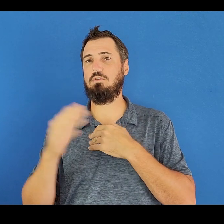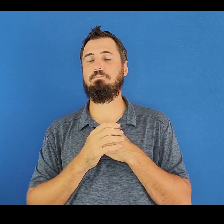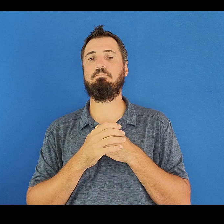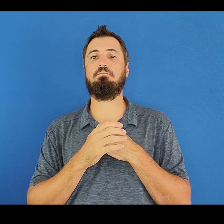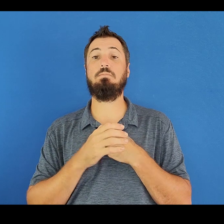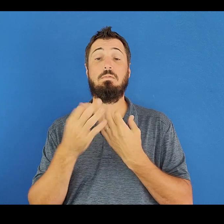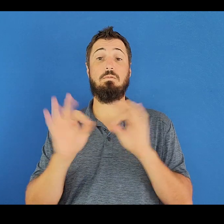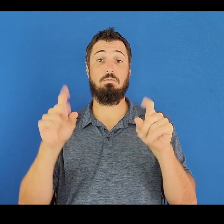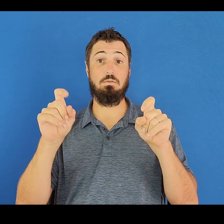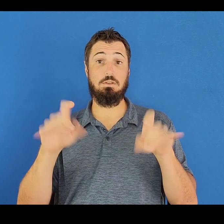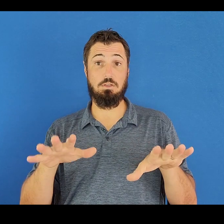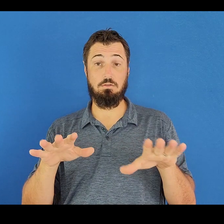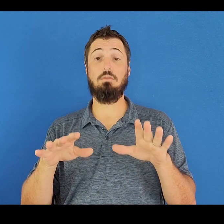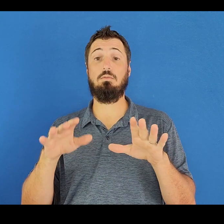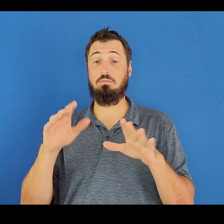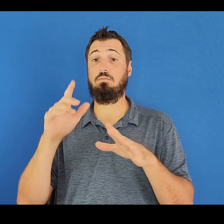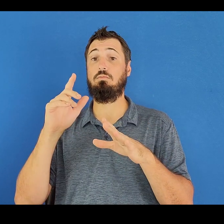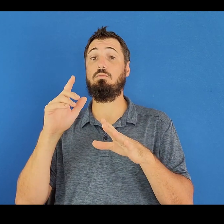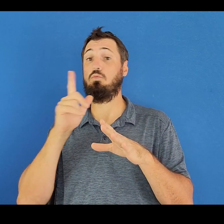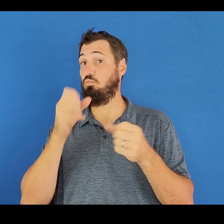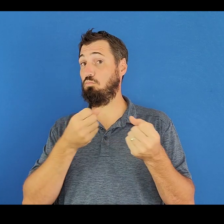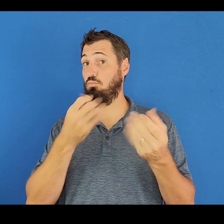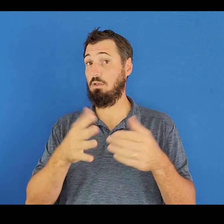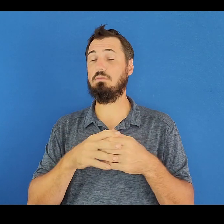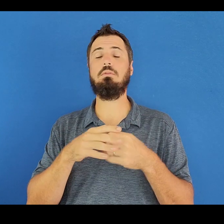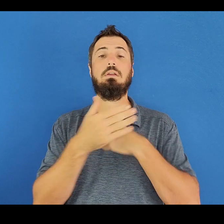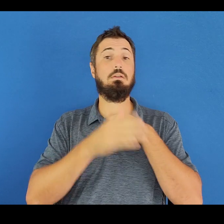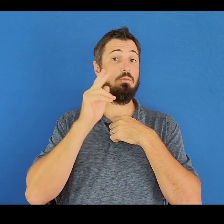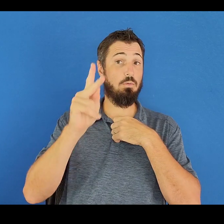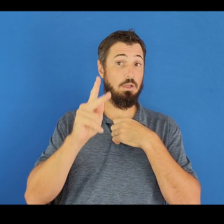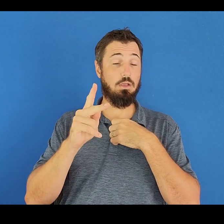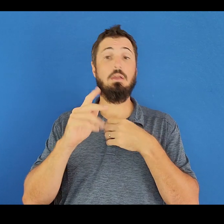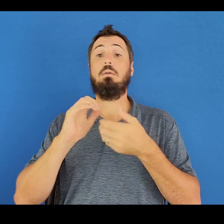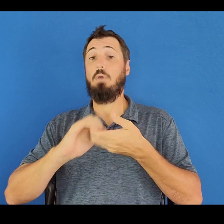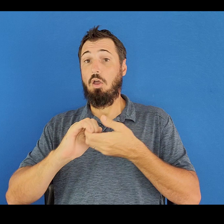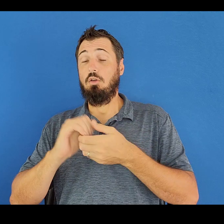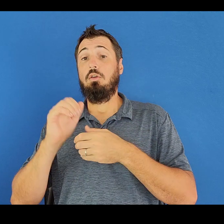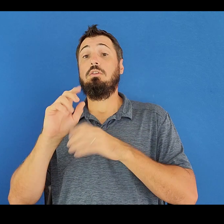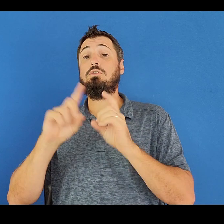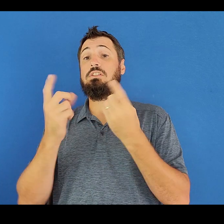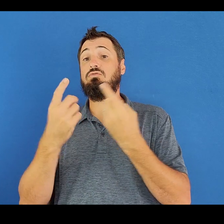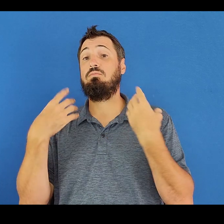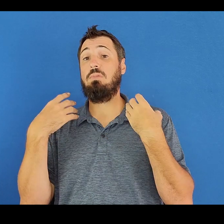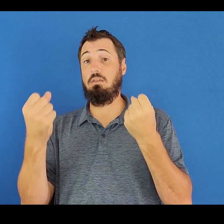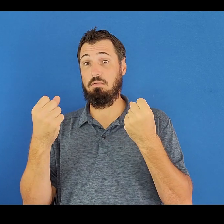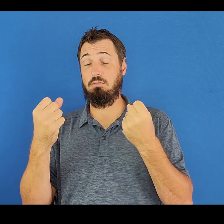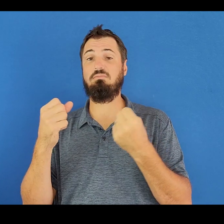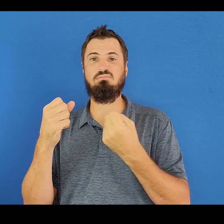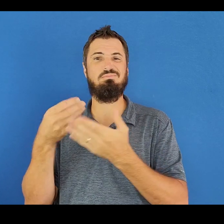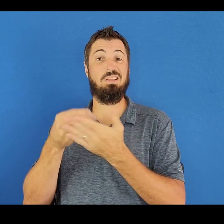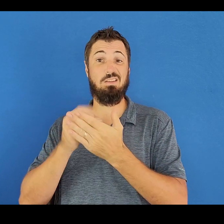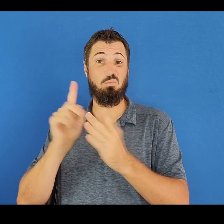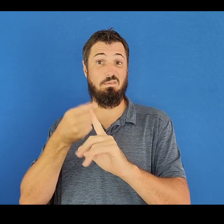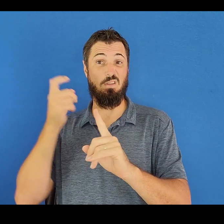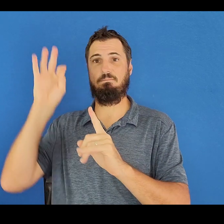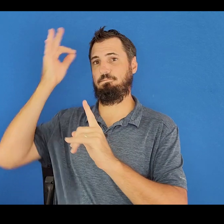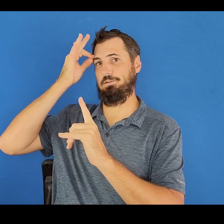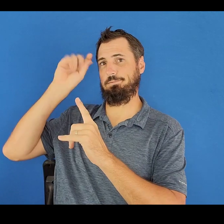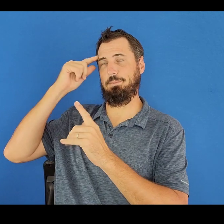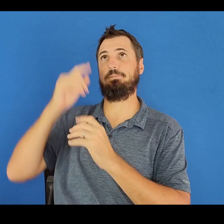The free test kits are provided by the County of Kaua‘i, in partnership with the Department of Health Kaua‘i District Health Office, using federal funding